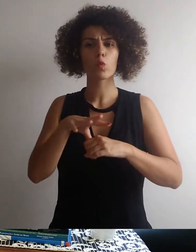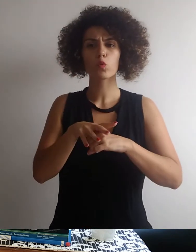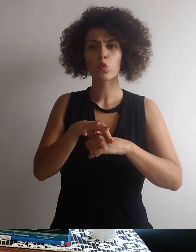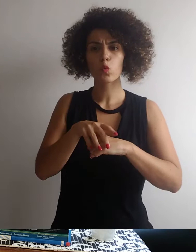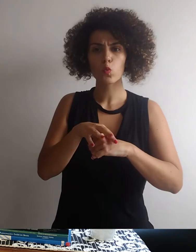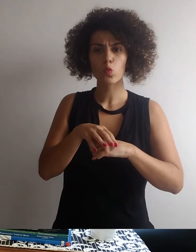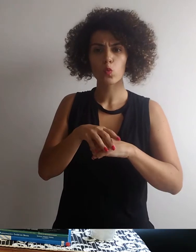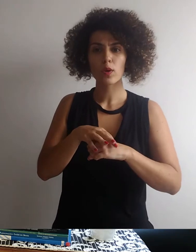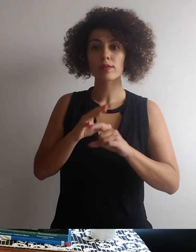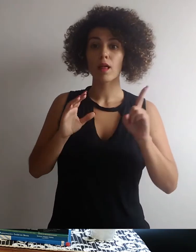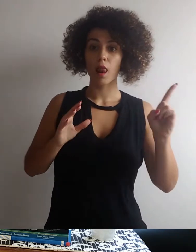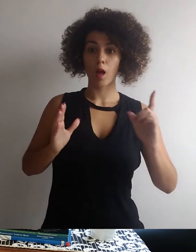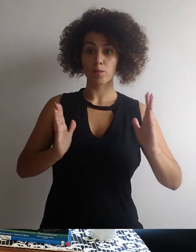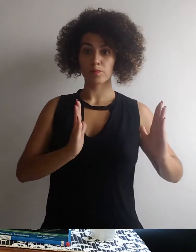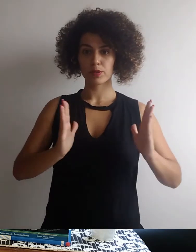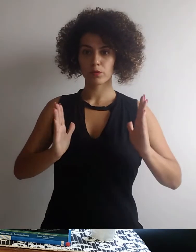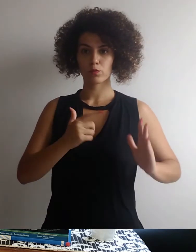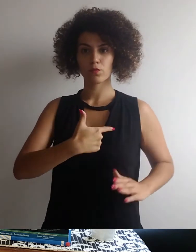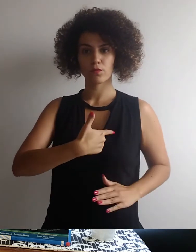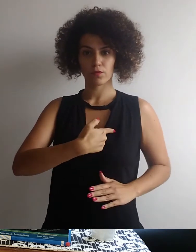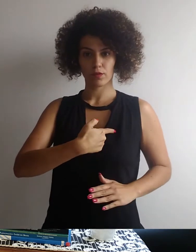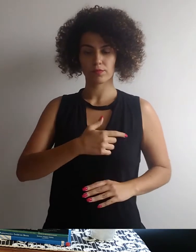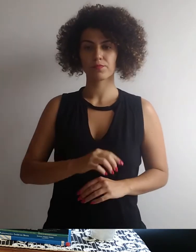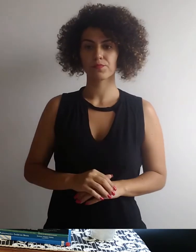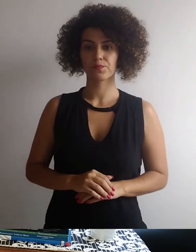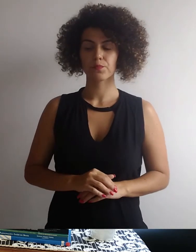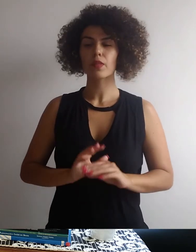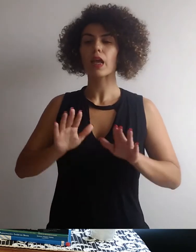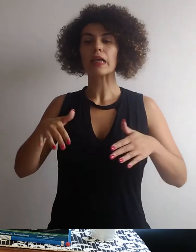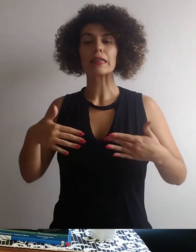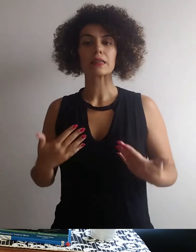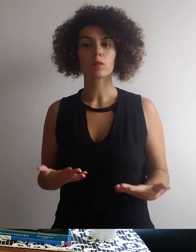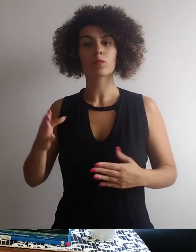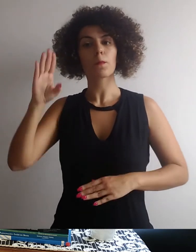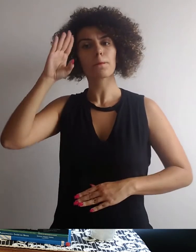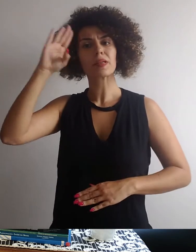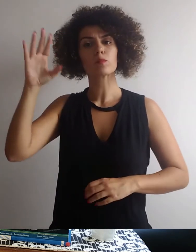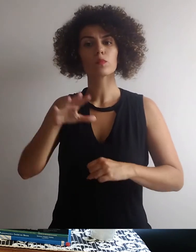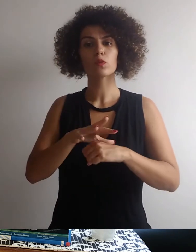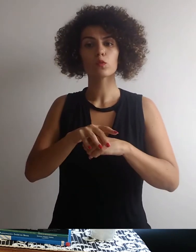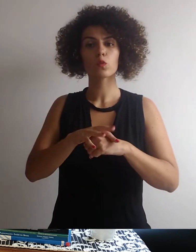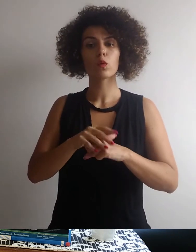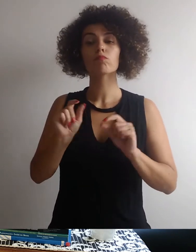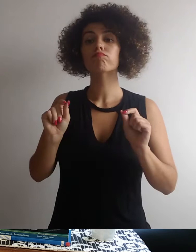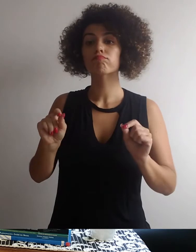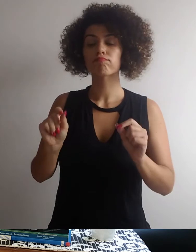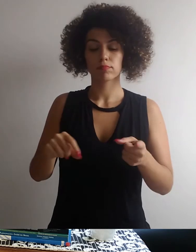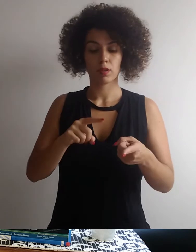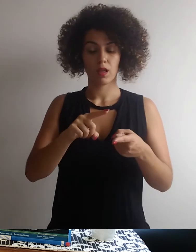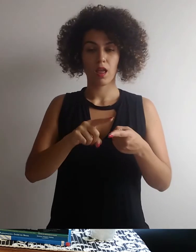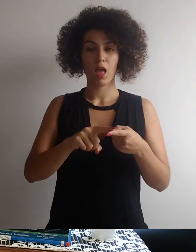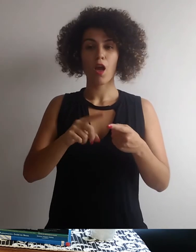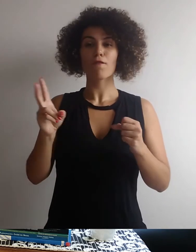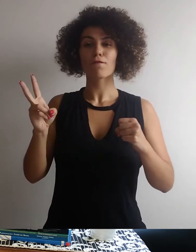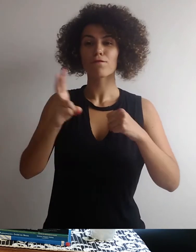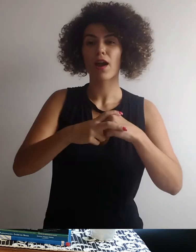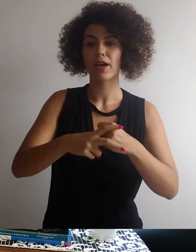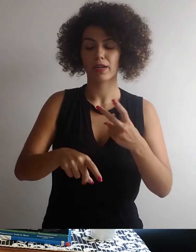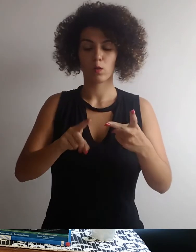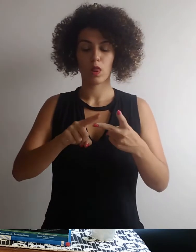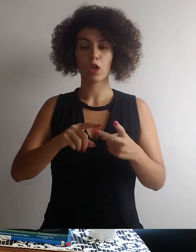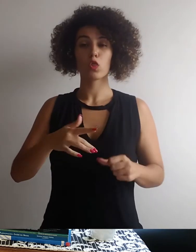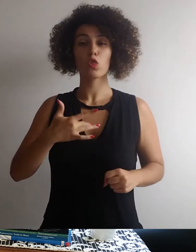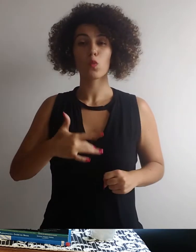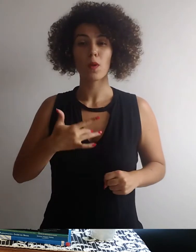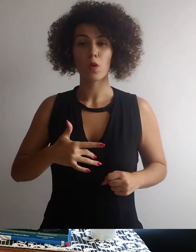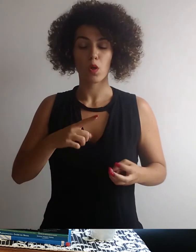endemic diseases of the Vargas period. So, these main diseases were smallpox, tuberculosis,